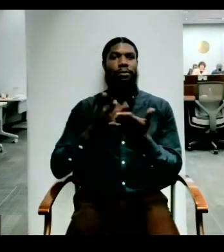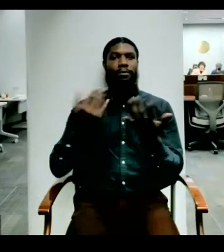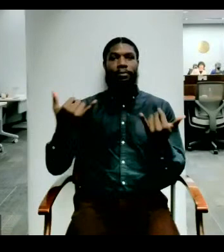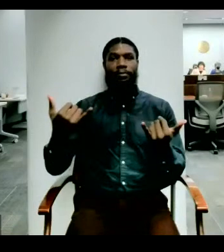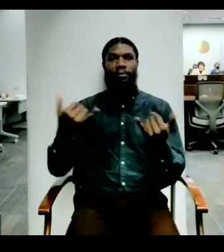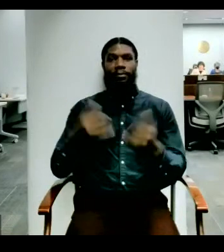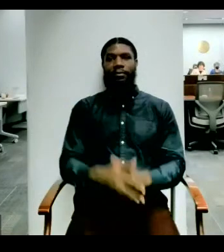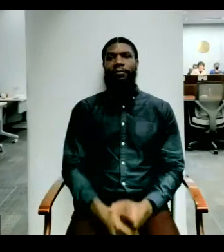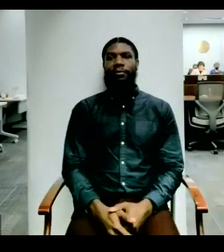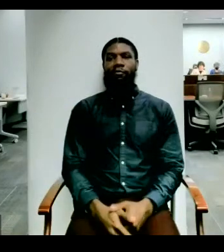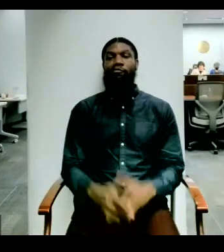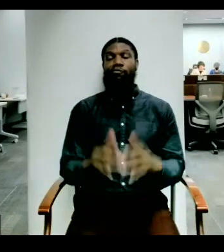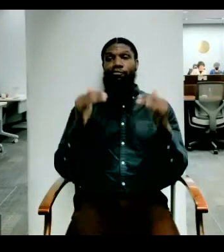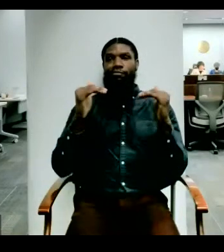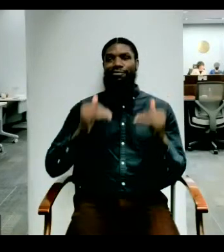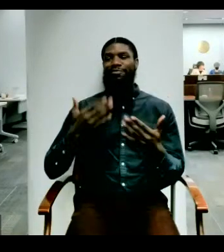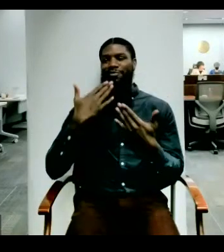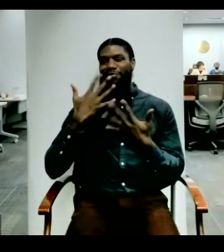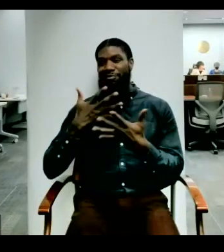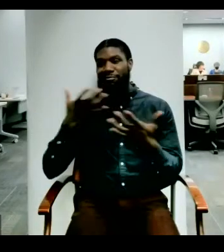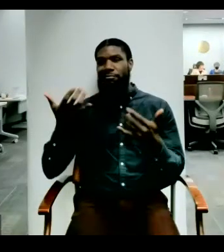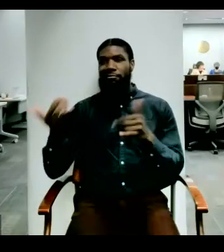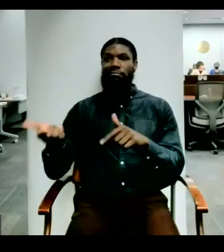Thank you very much and now we will hear from Commissioner Sonderling.